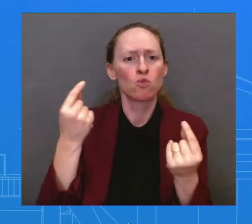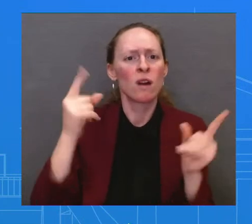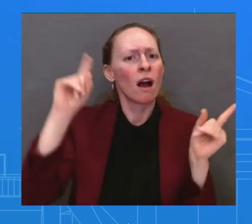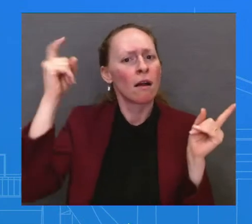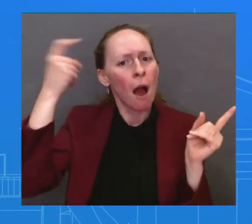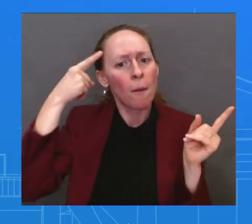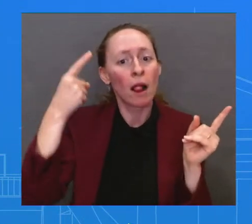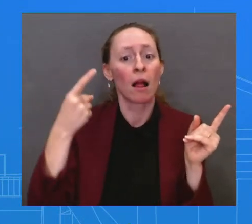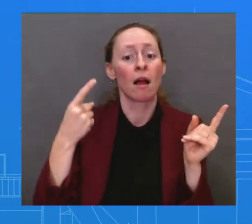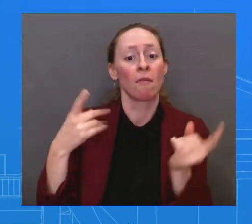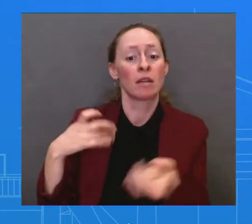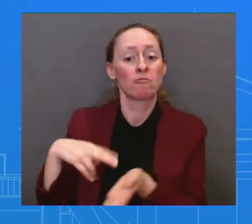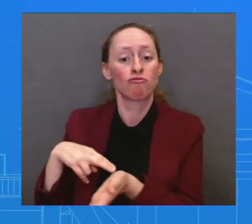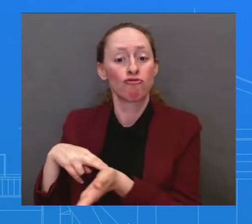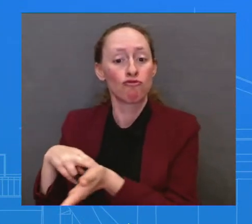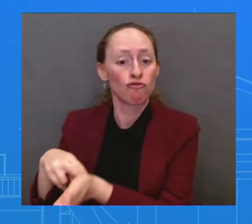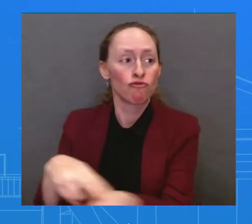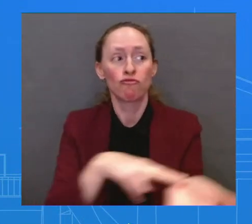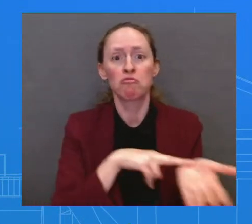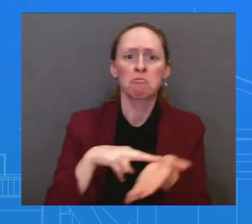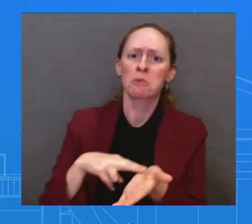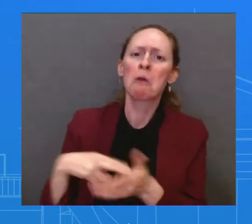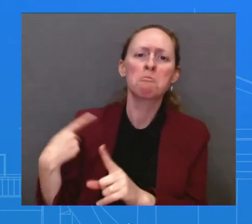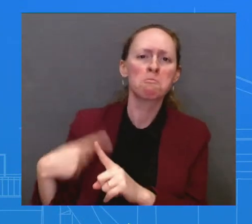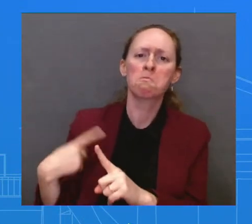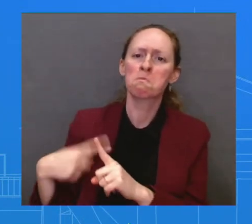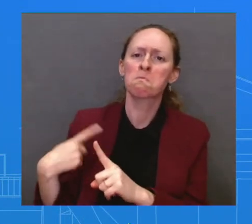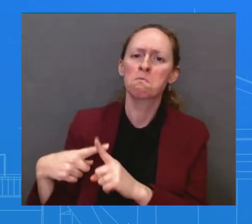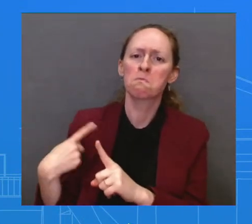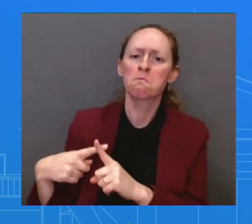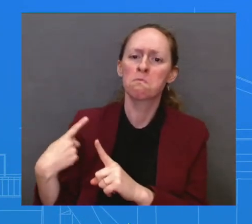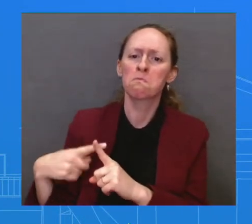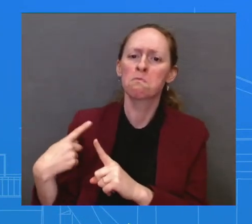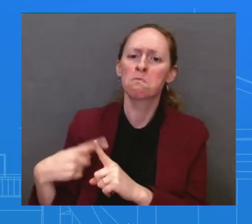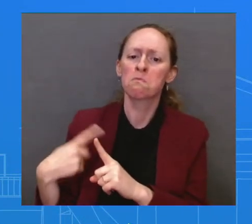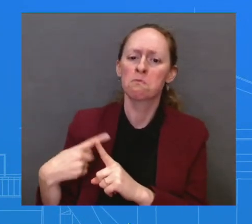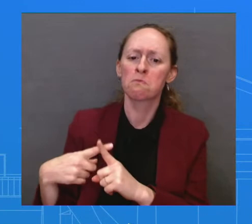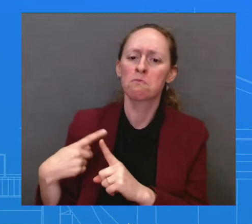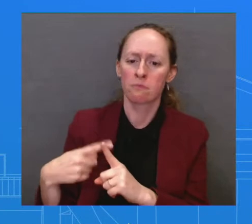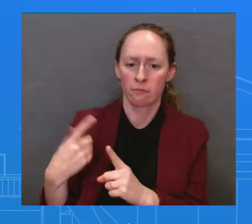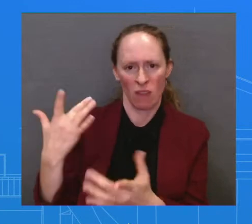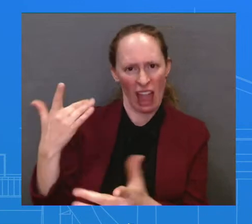We're talking about democracy here. I'll call on -- go ahead, Gabe. Welcome to the briefing room.